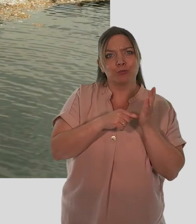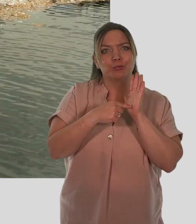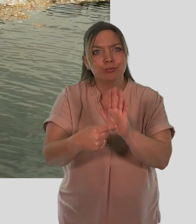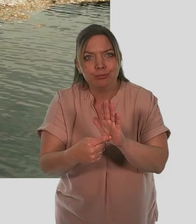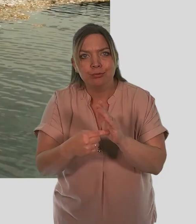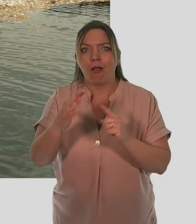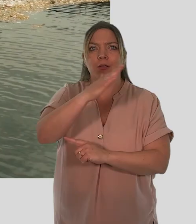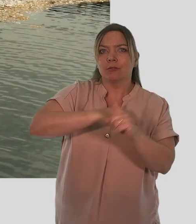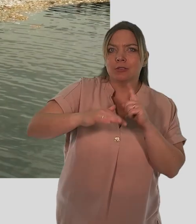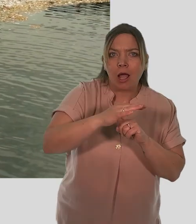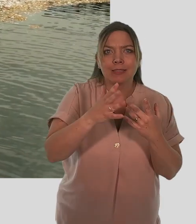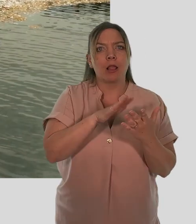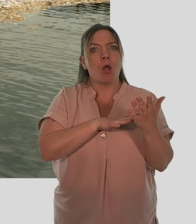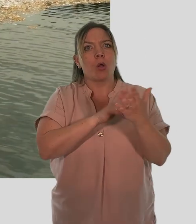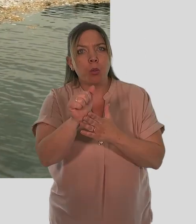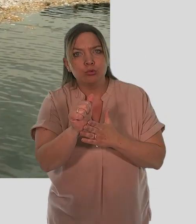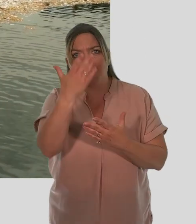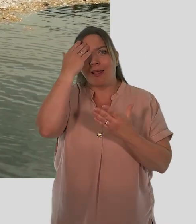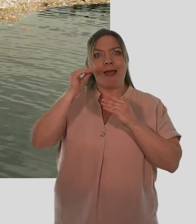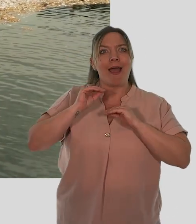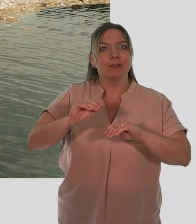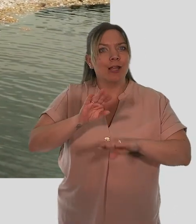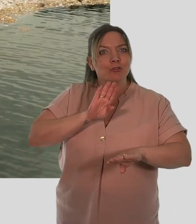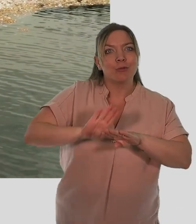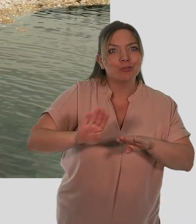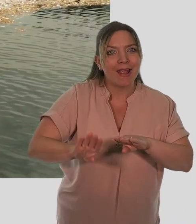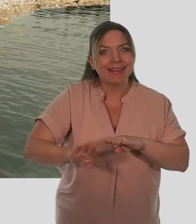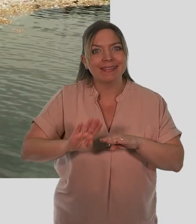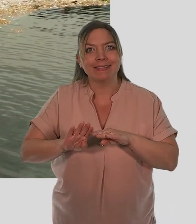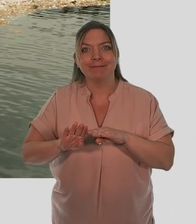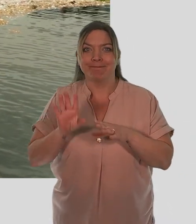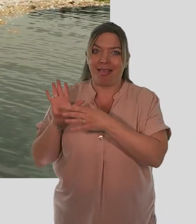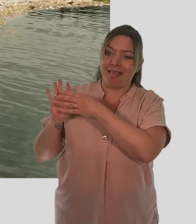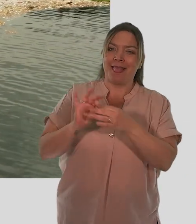There is an urgent need for future research on dementia service